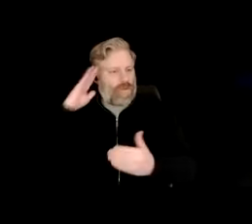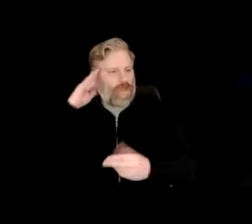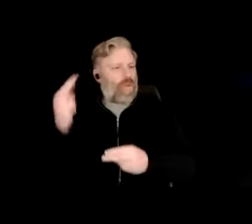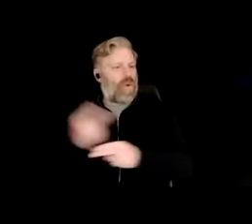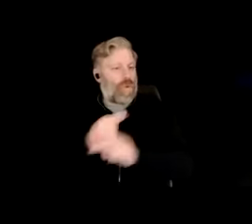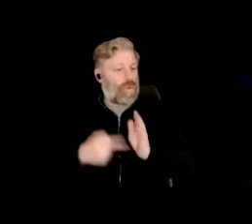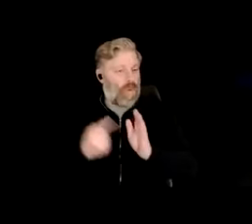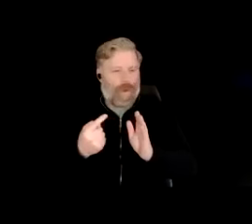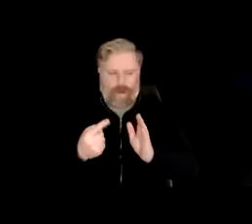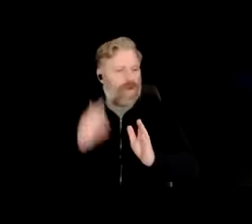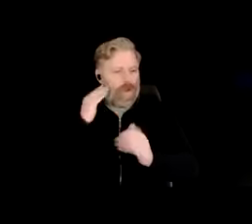Yeah, thank you, Scott.